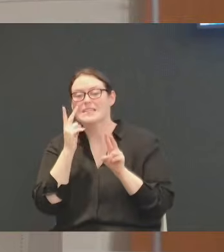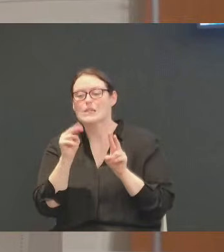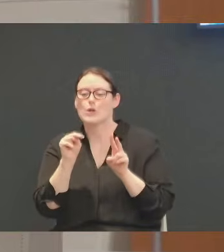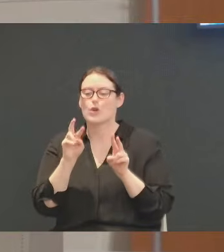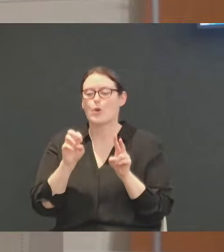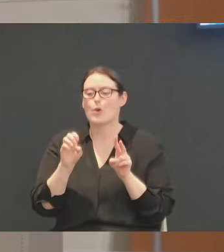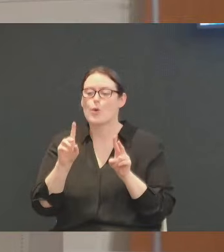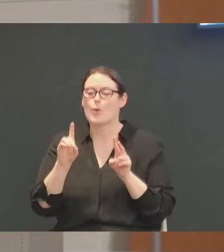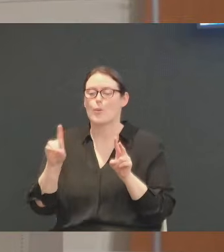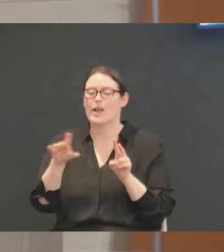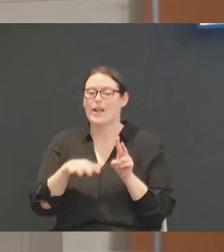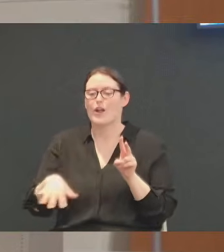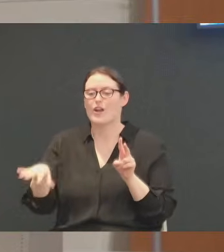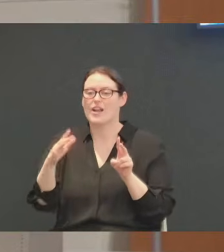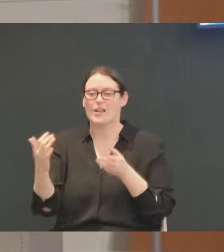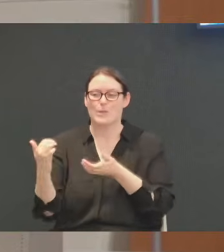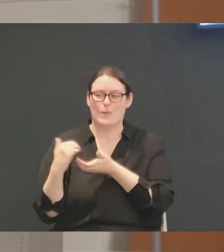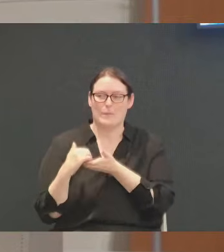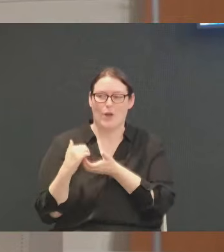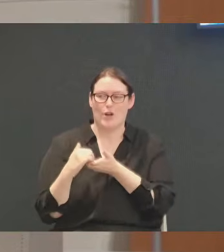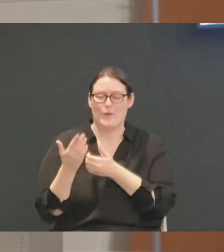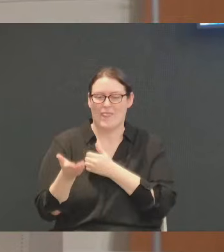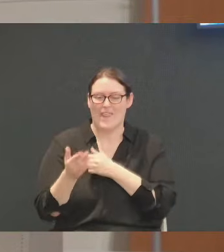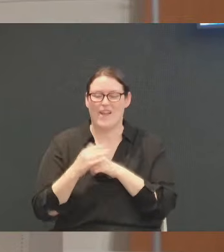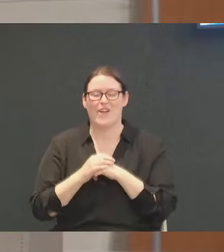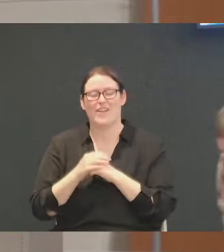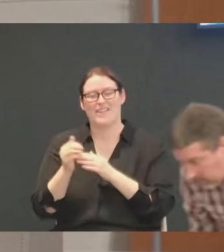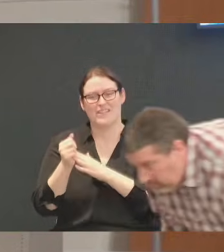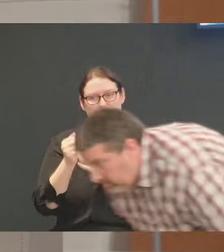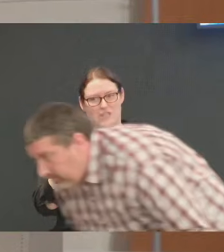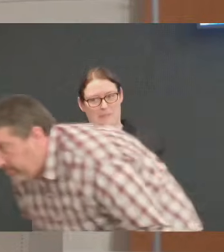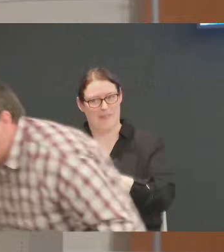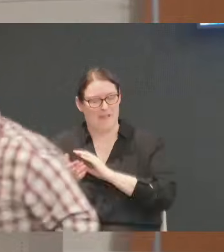because we, you know, we partner with Norwood and the leadership there. So when you become Mayor,